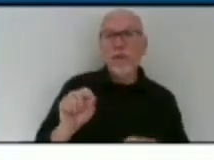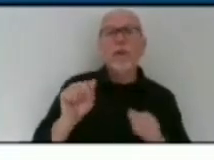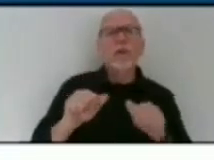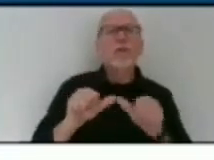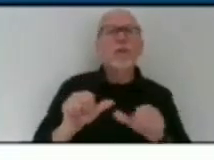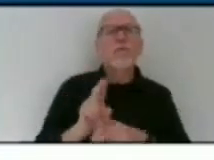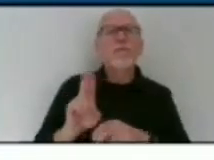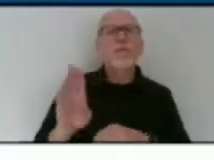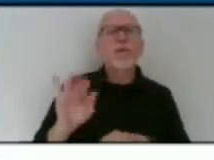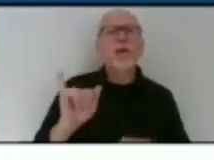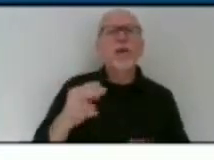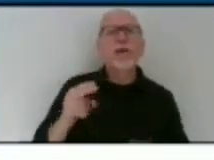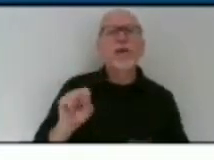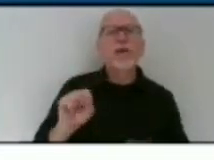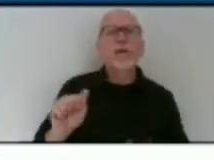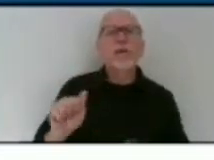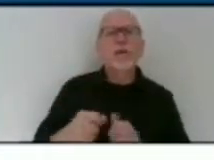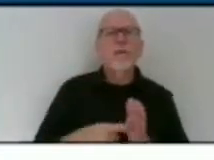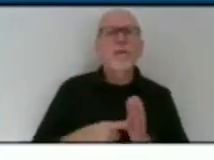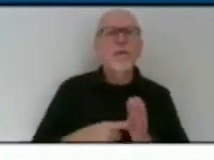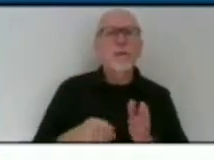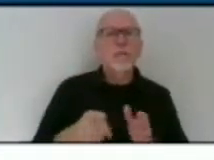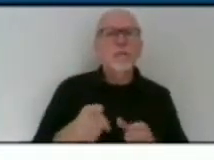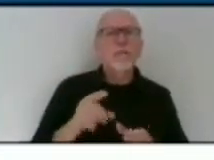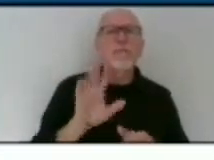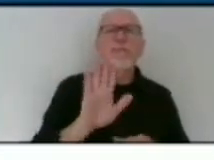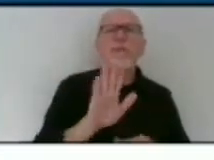guidelines that require local health departments and communities to